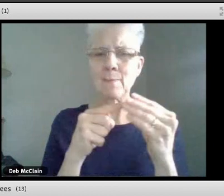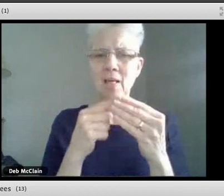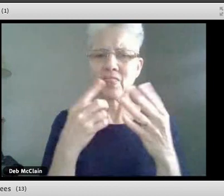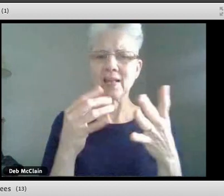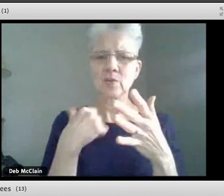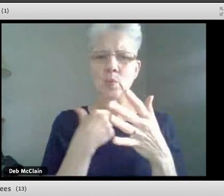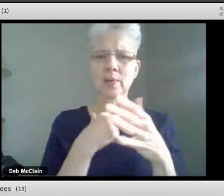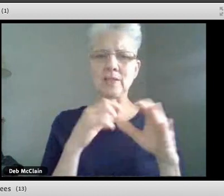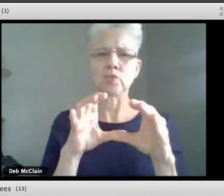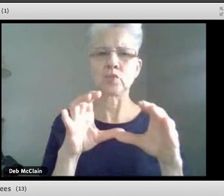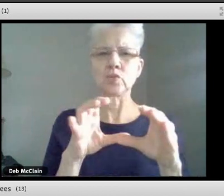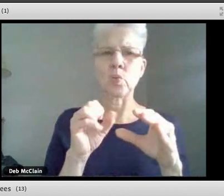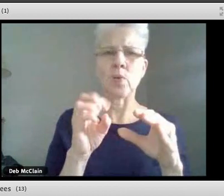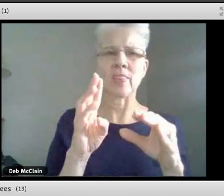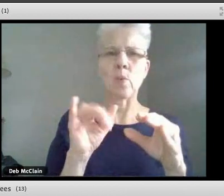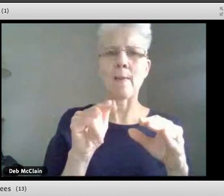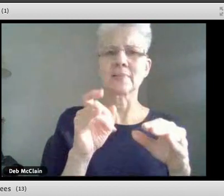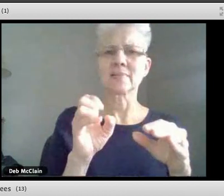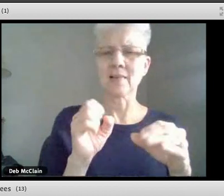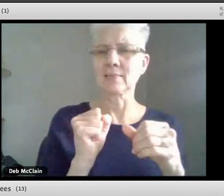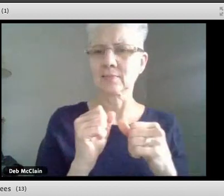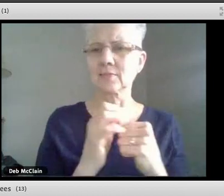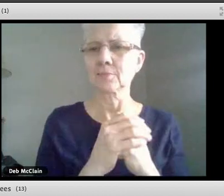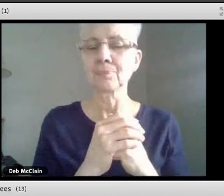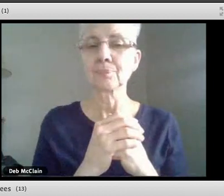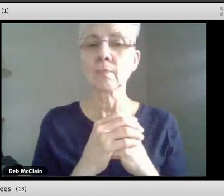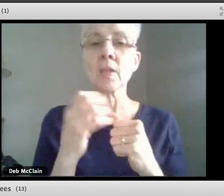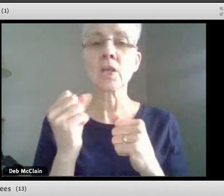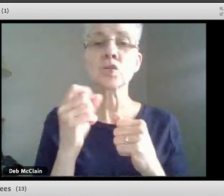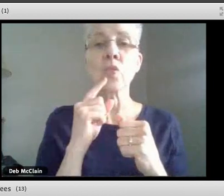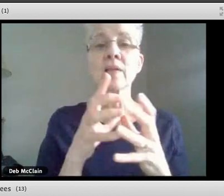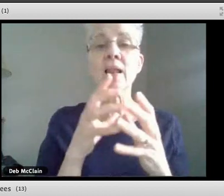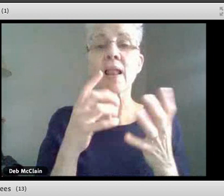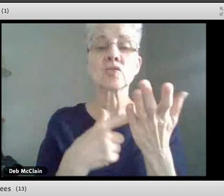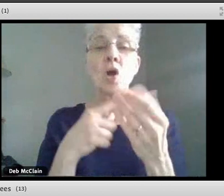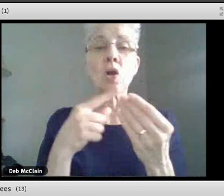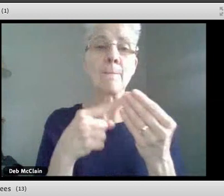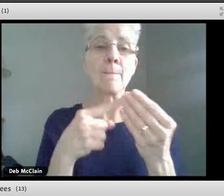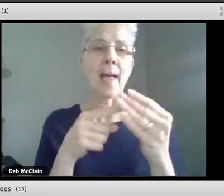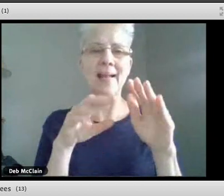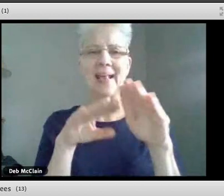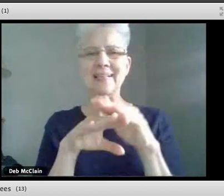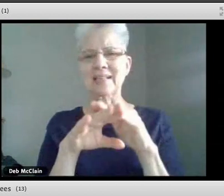and I know that we all do. So there's a lot of talk about accessibility versus universal design,